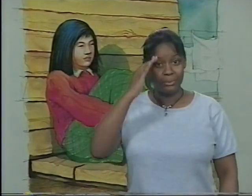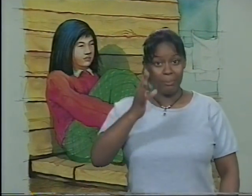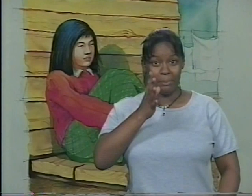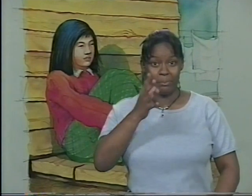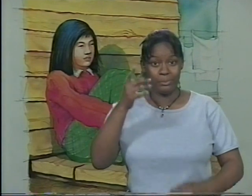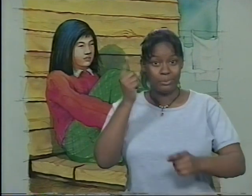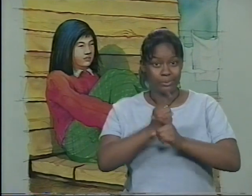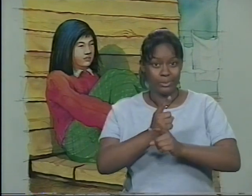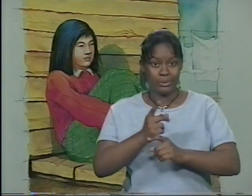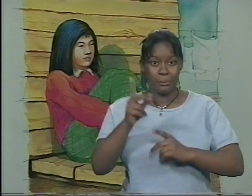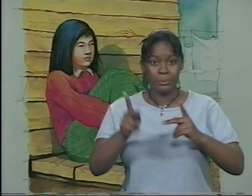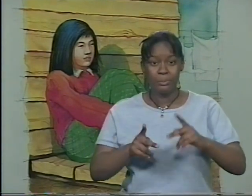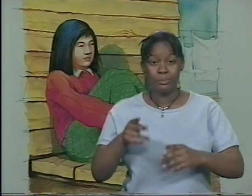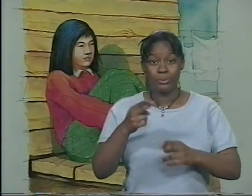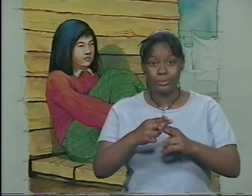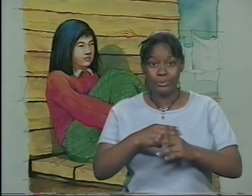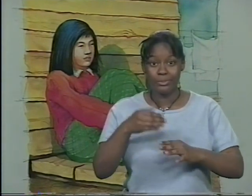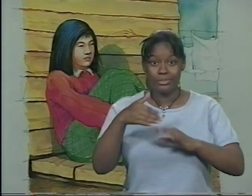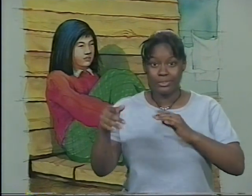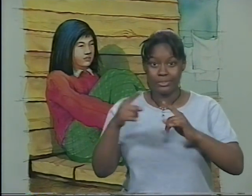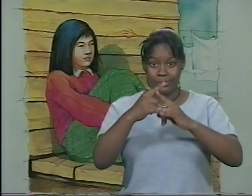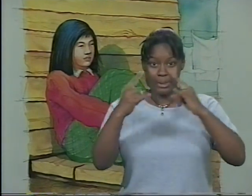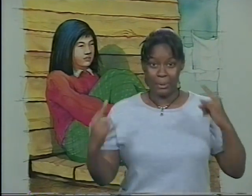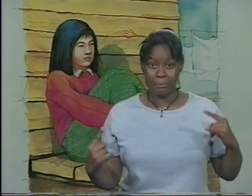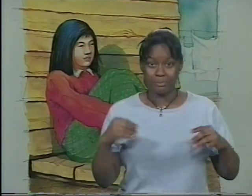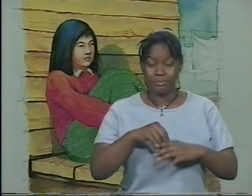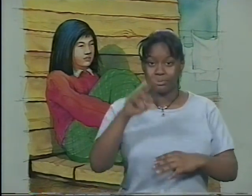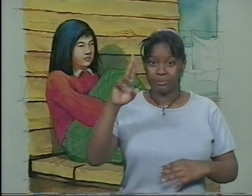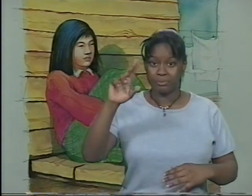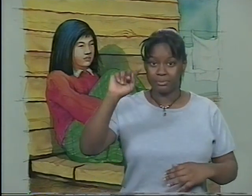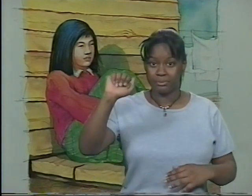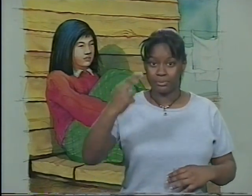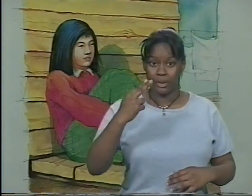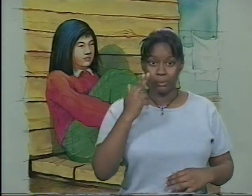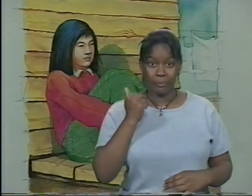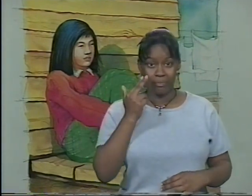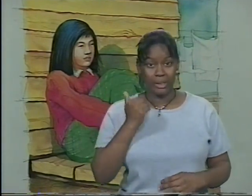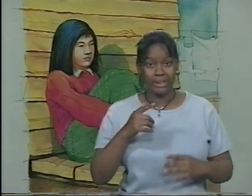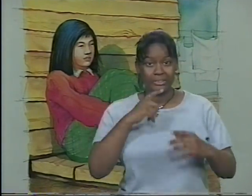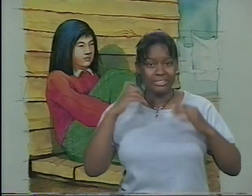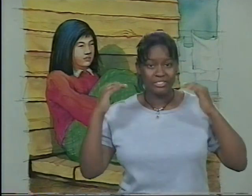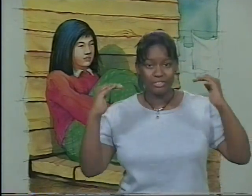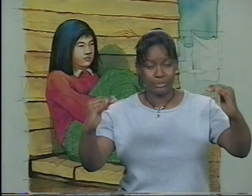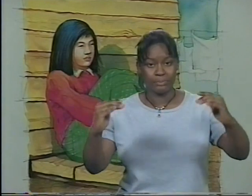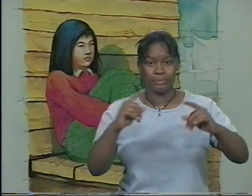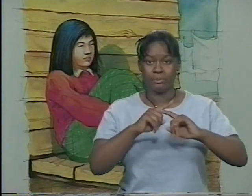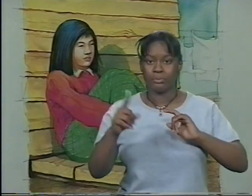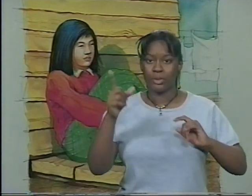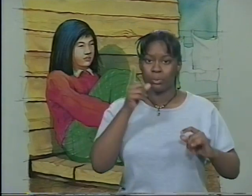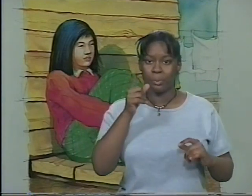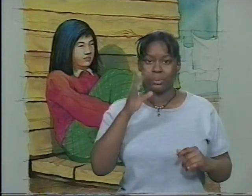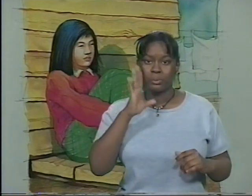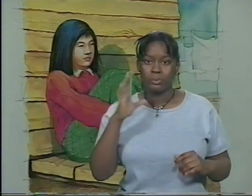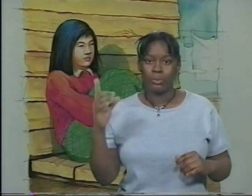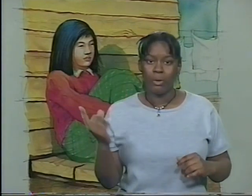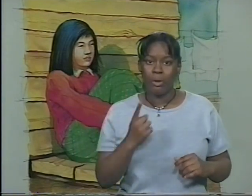Emi knew Mama was right. They would soon be sent to a camp in the Utah desert, but Laurie would still be in her heart